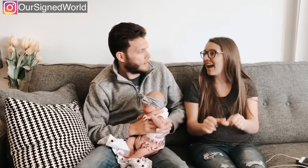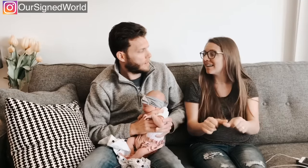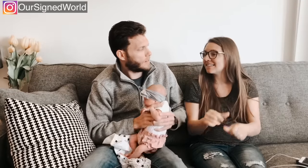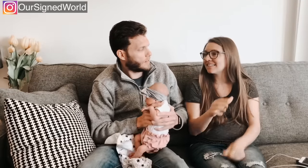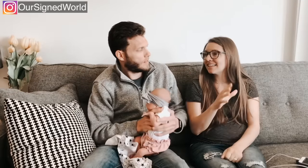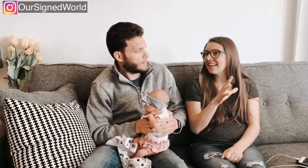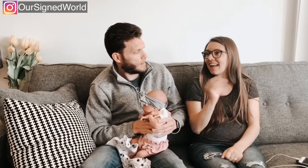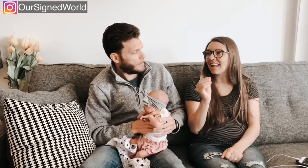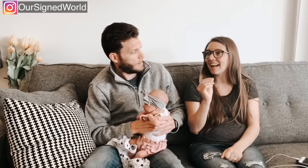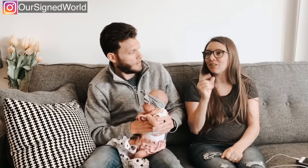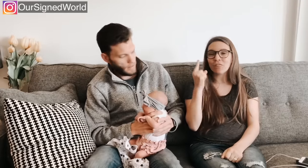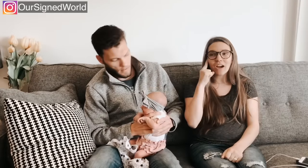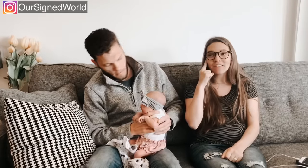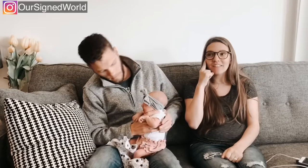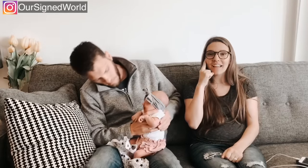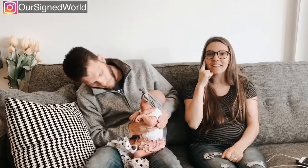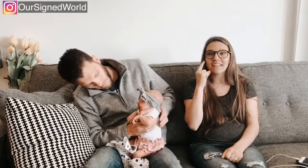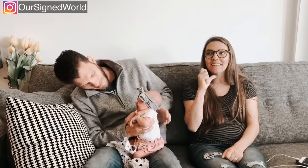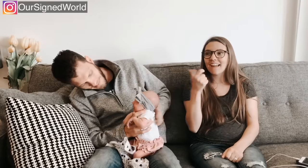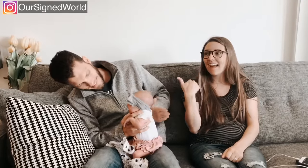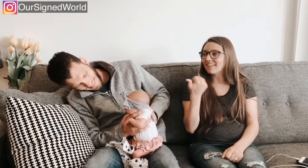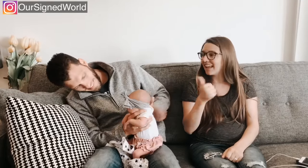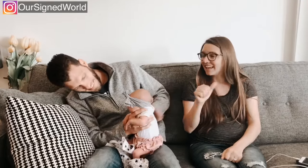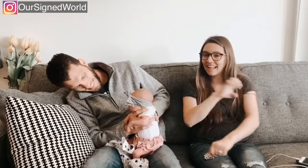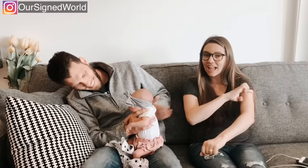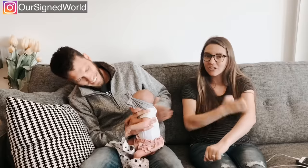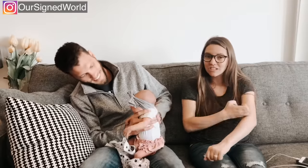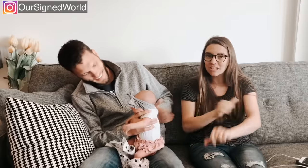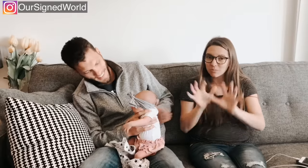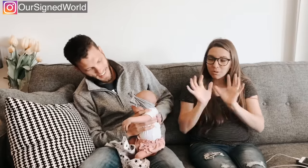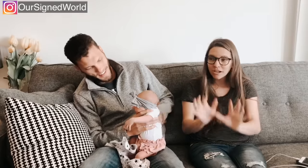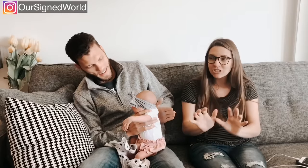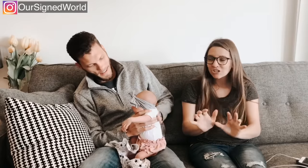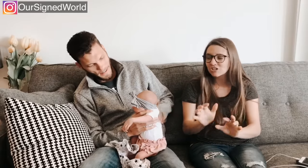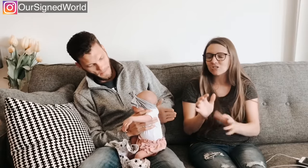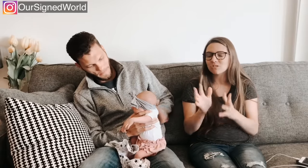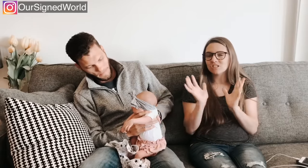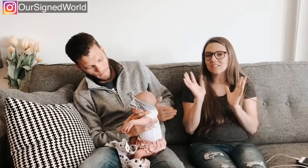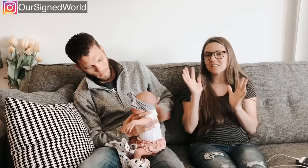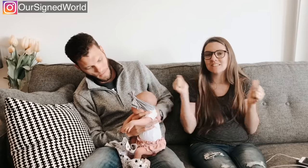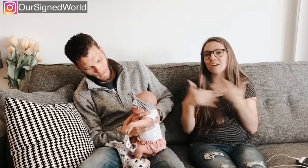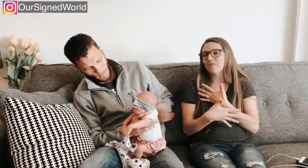and the thought of like not having any energy to push, it was just terrifying.